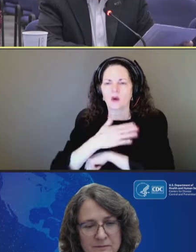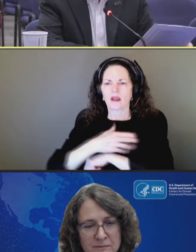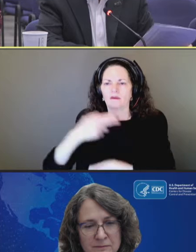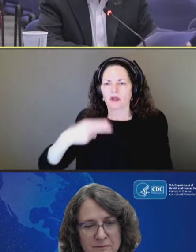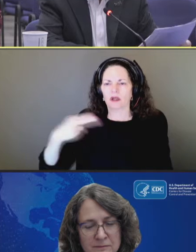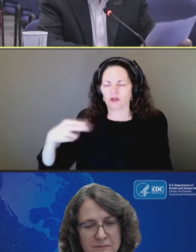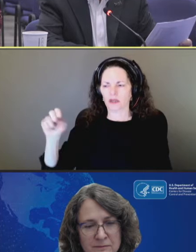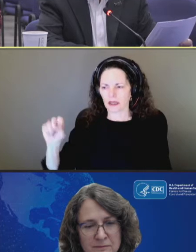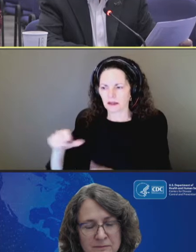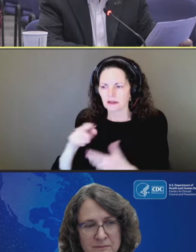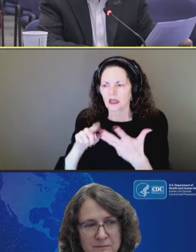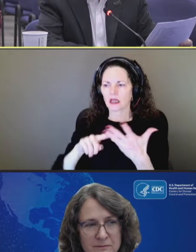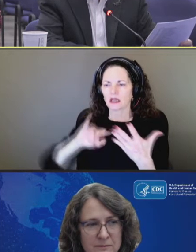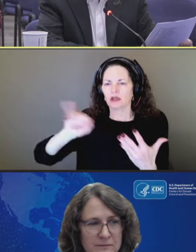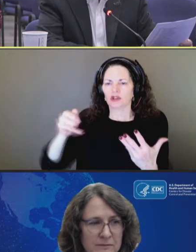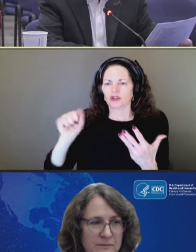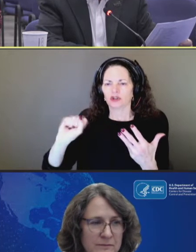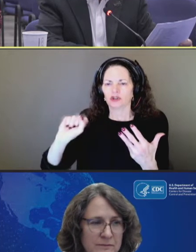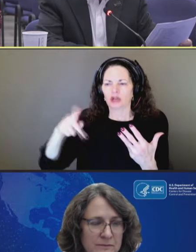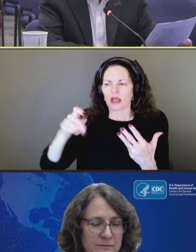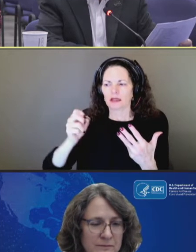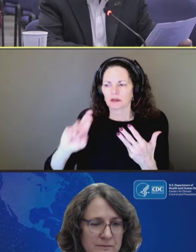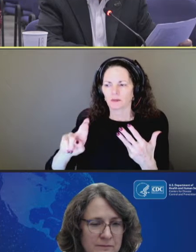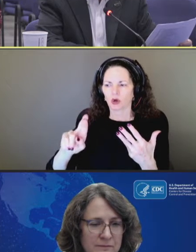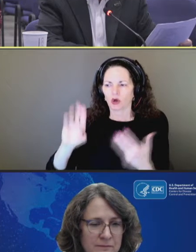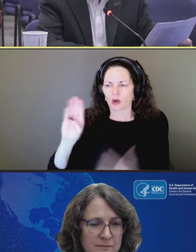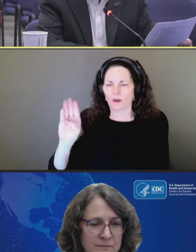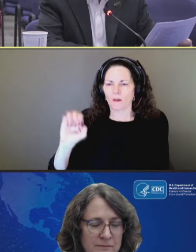who's the director of the District of Columbia Mayor's Office of Lesbian, Gay,